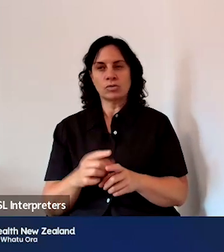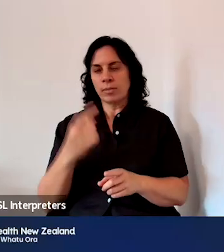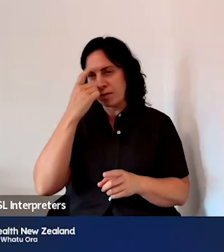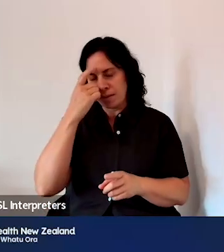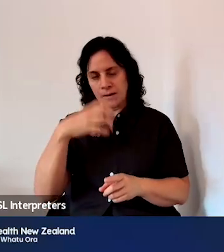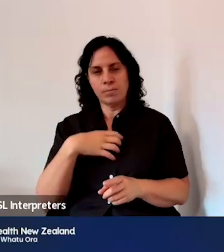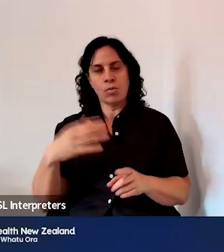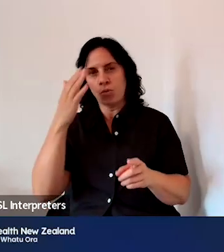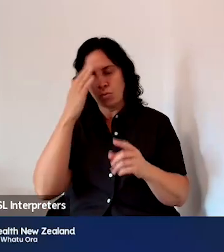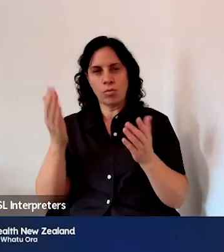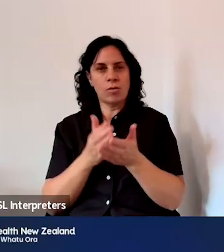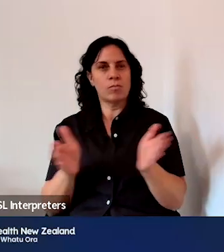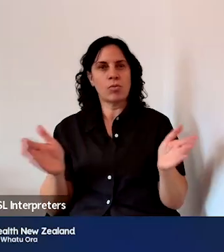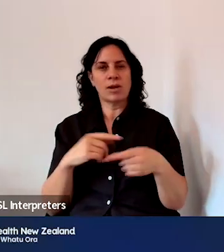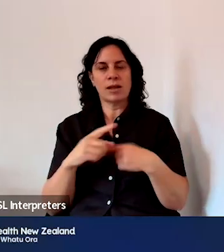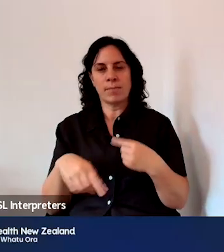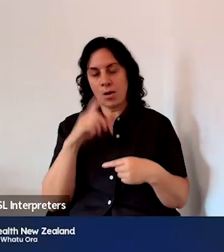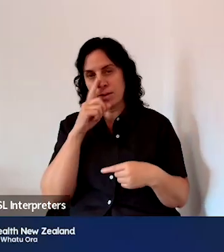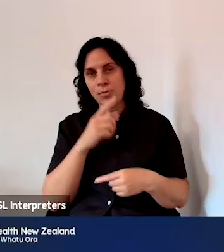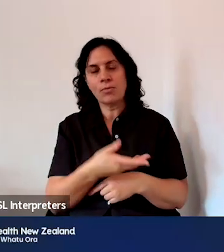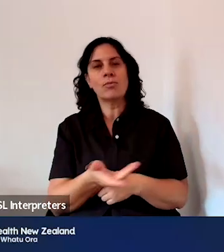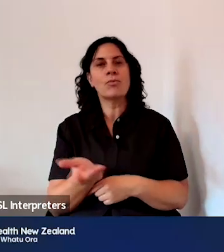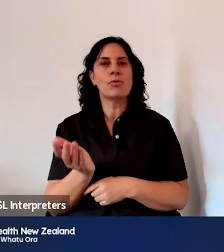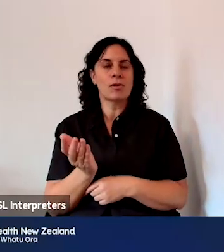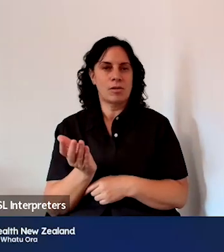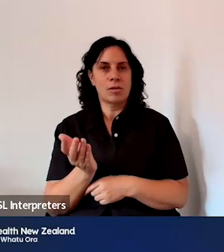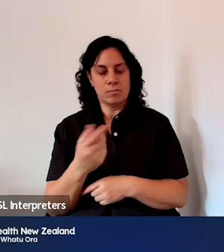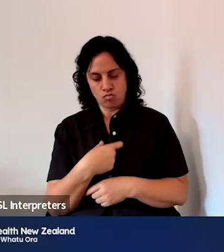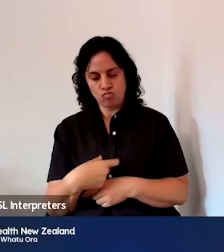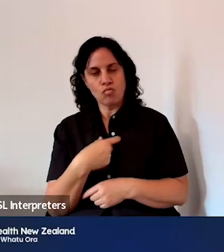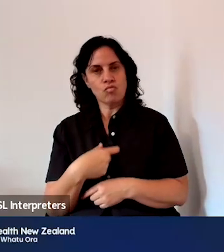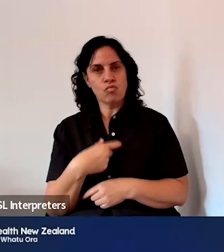for our attendees today about perhaps the role of longitudinal data